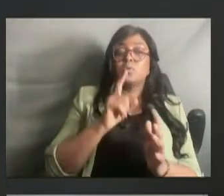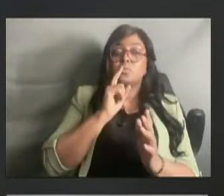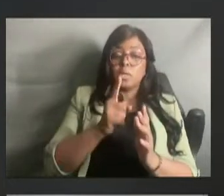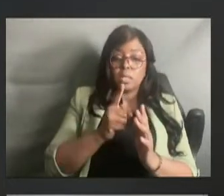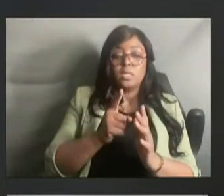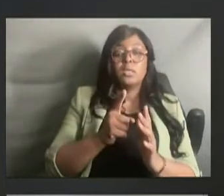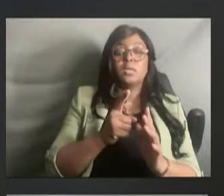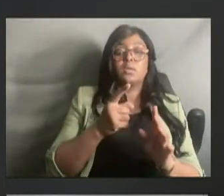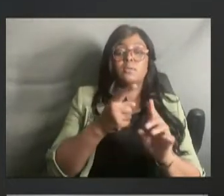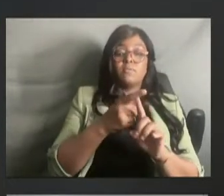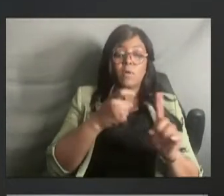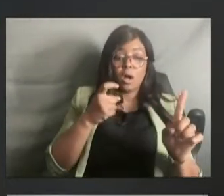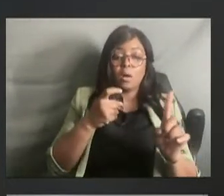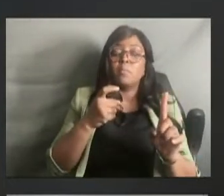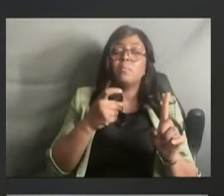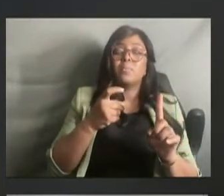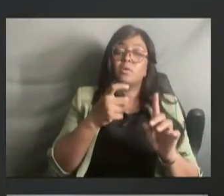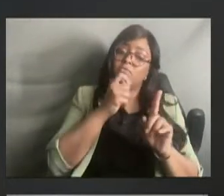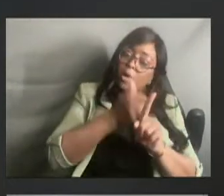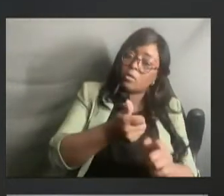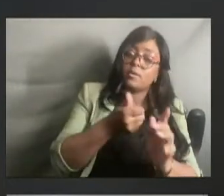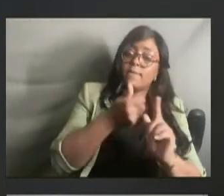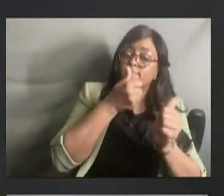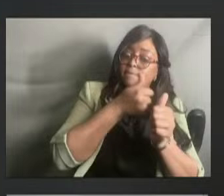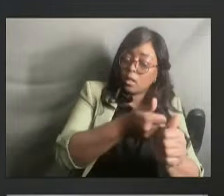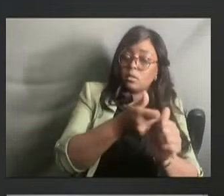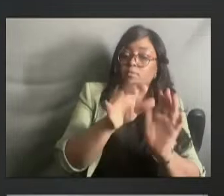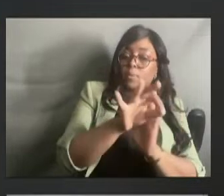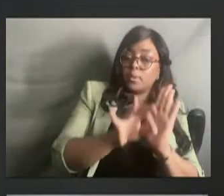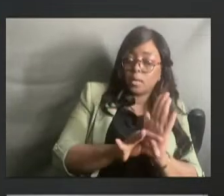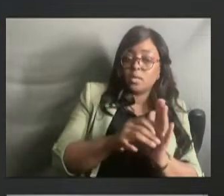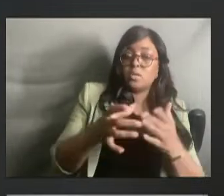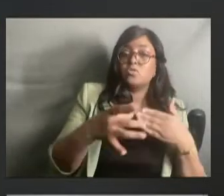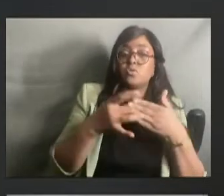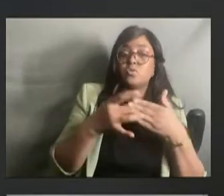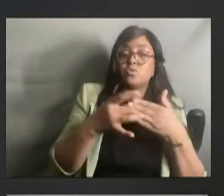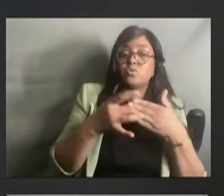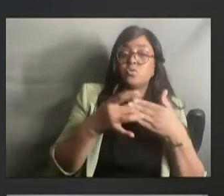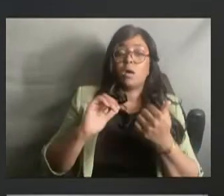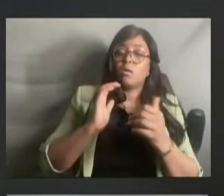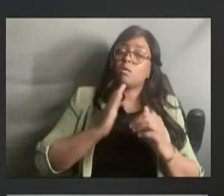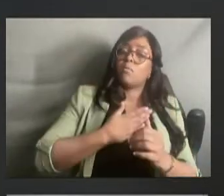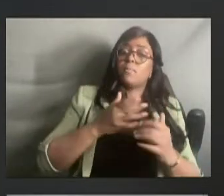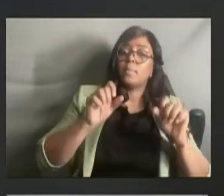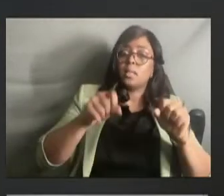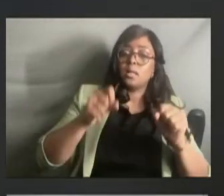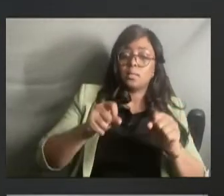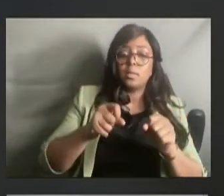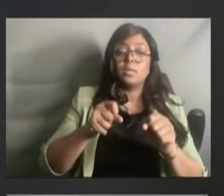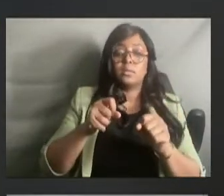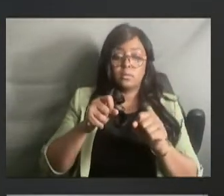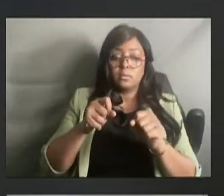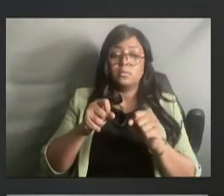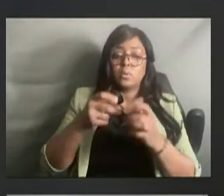very formulaic. It is driven by